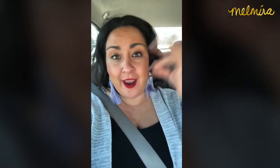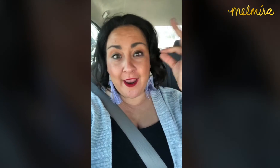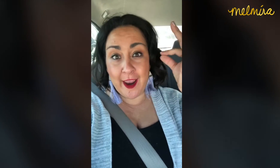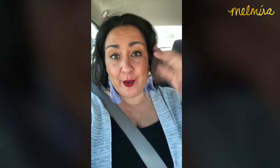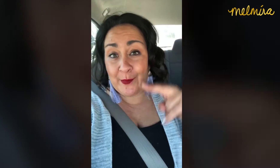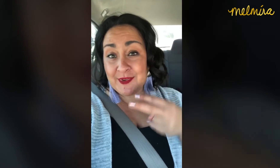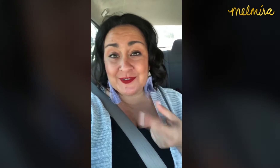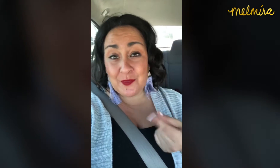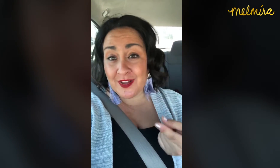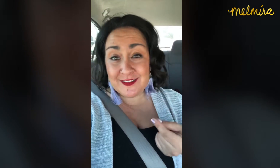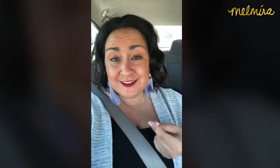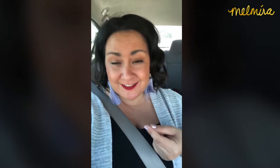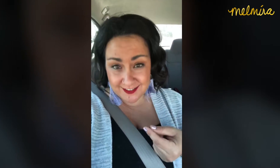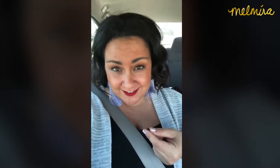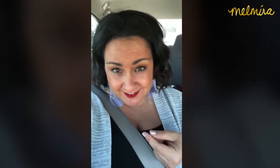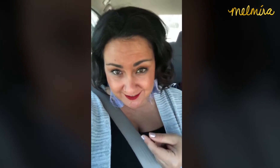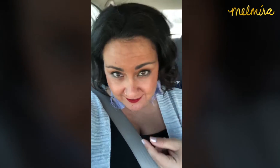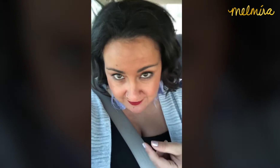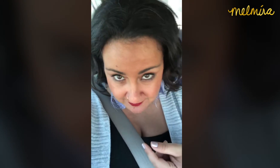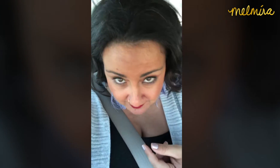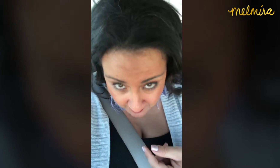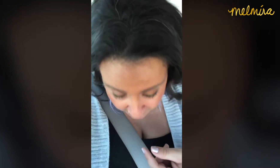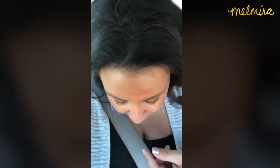I've decided to stop dying my hair, meaning...